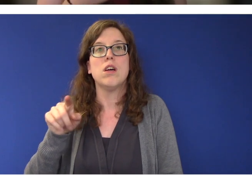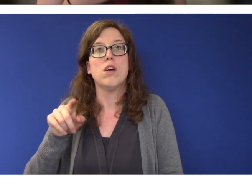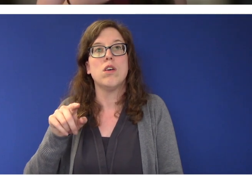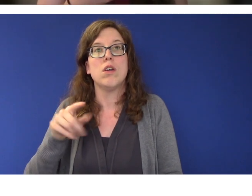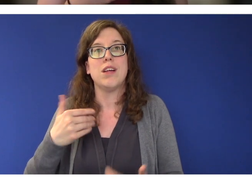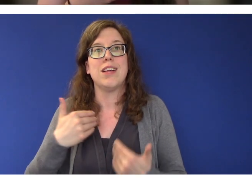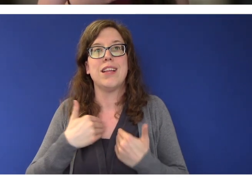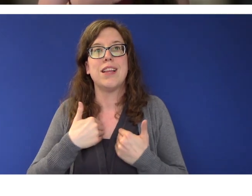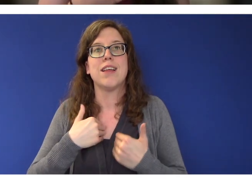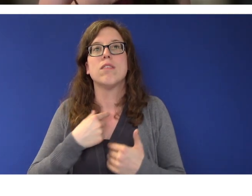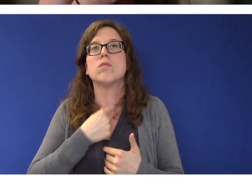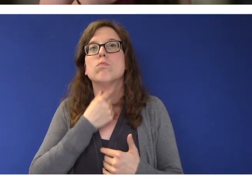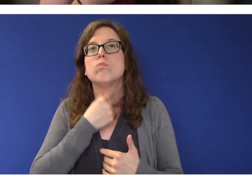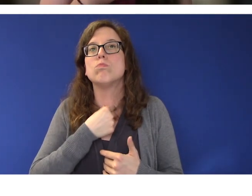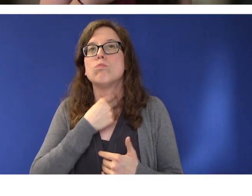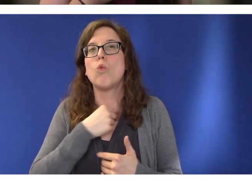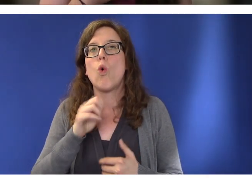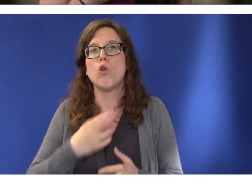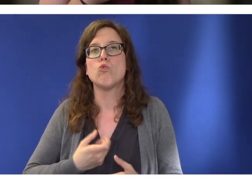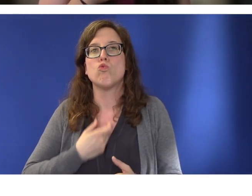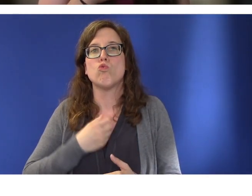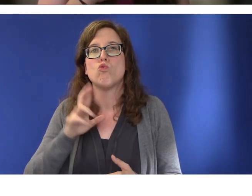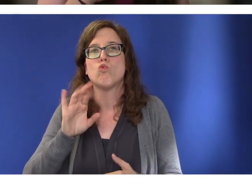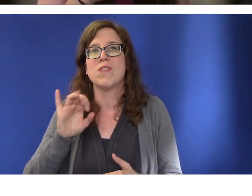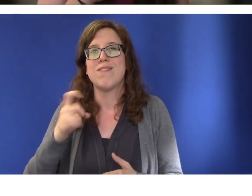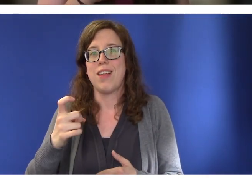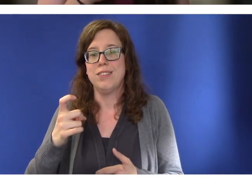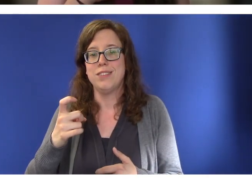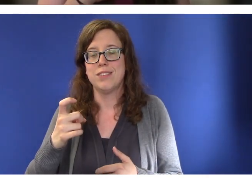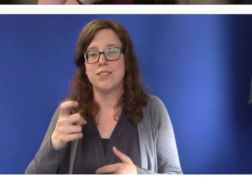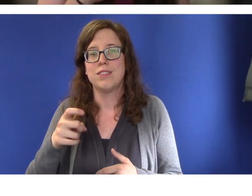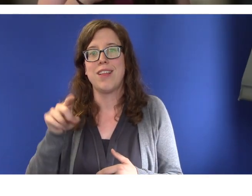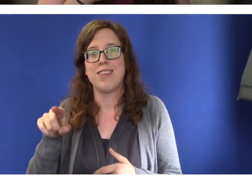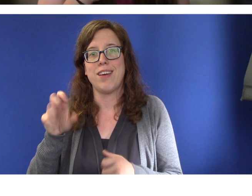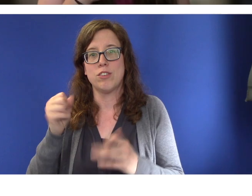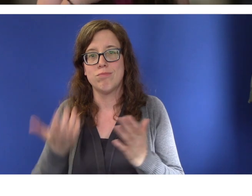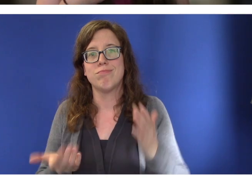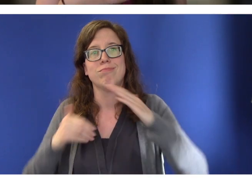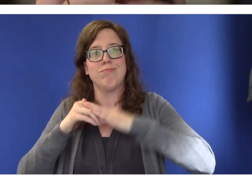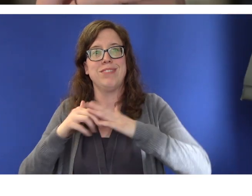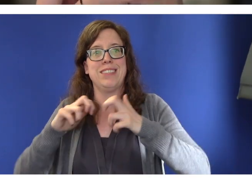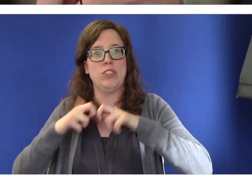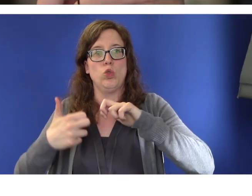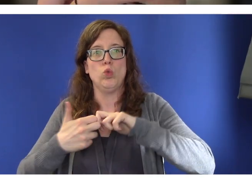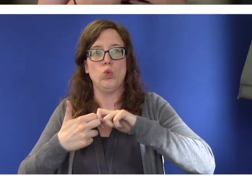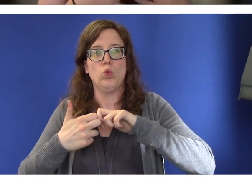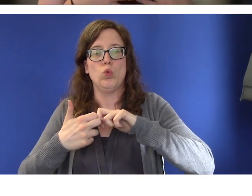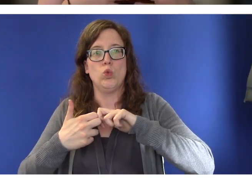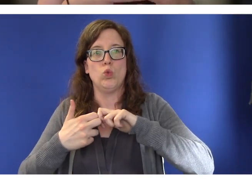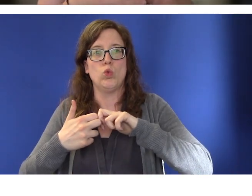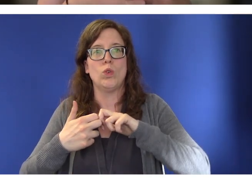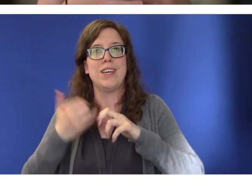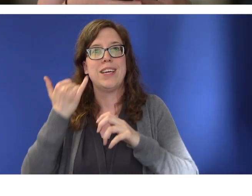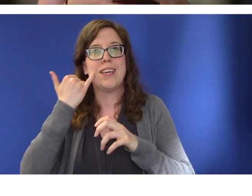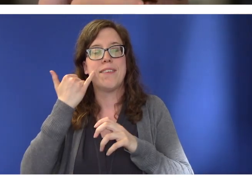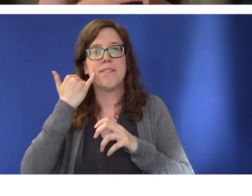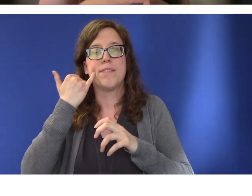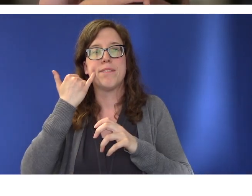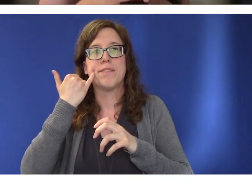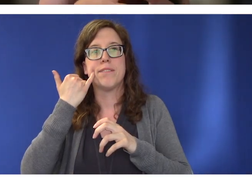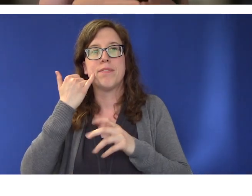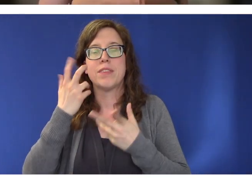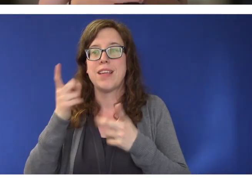esophagus motility or reflux. And so this can add to difficulties with children having feeding and